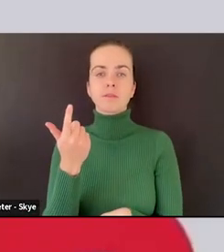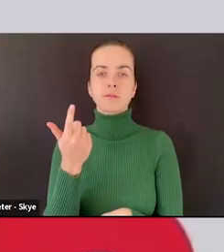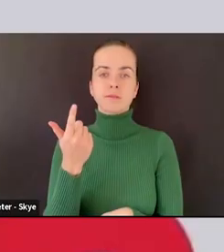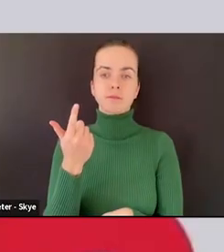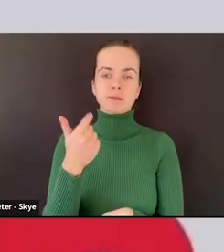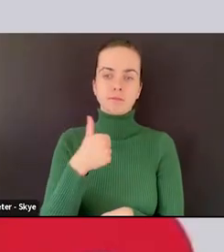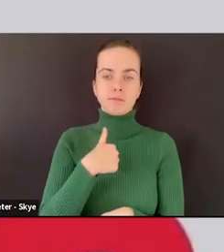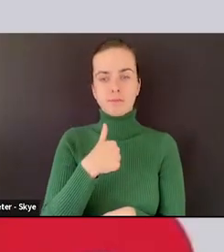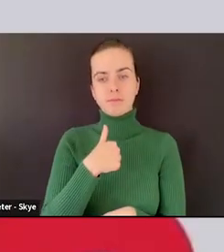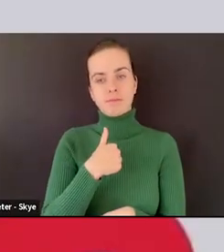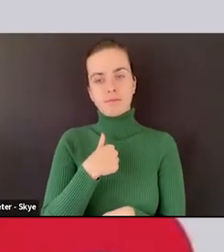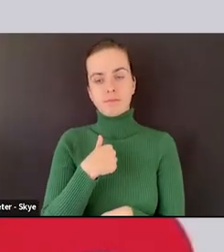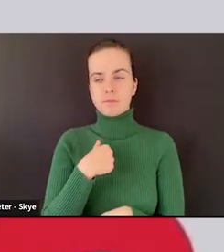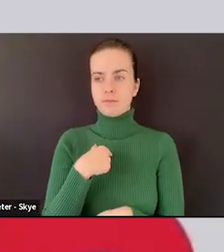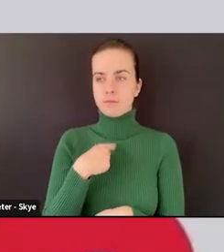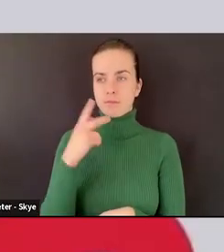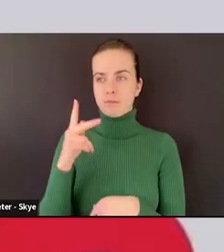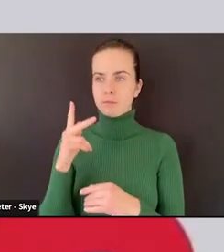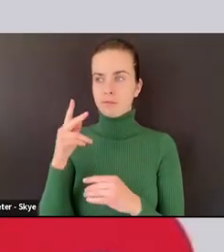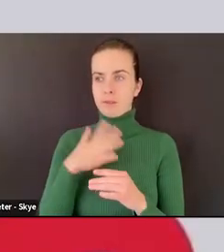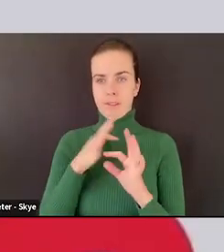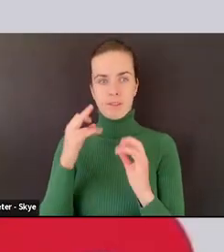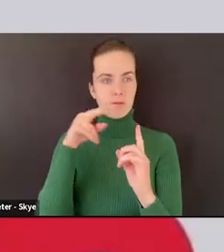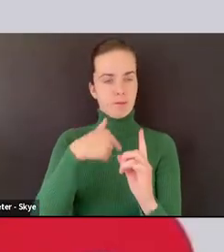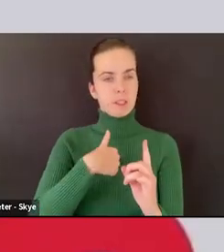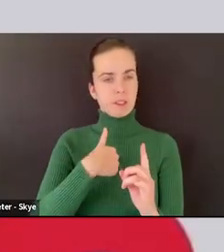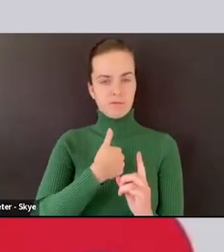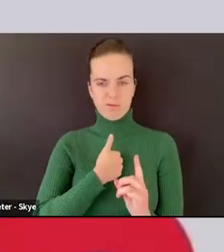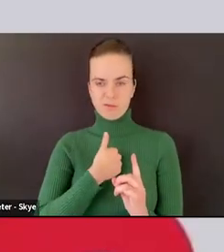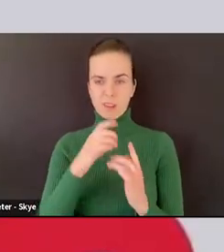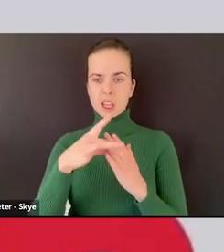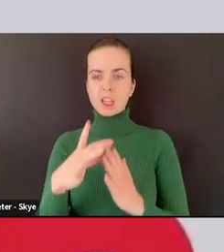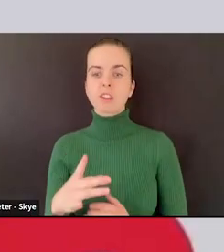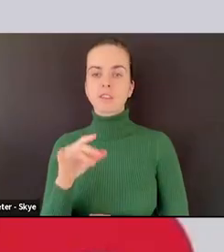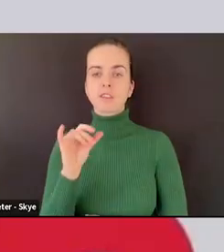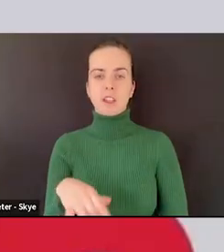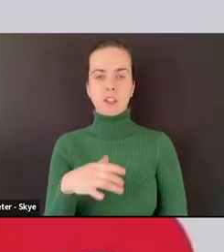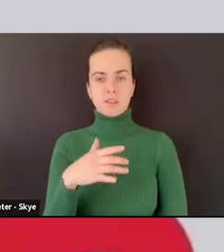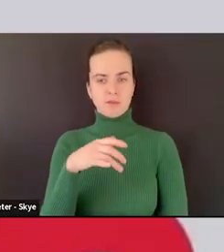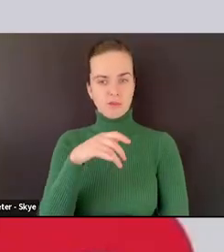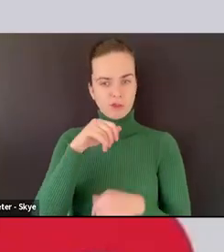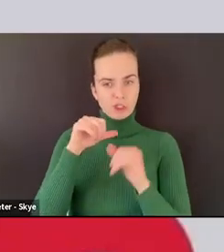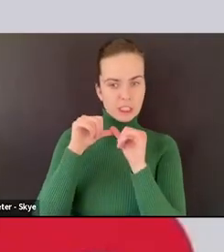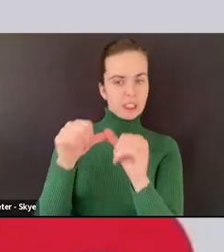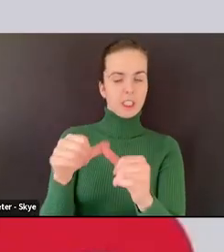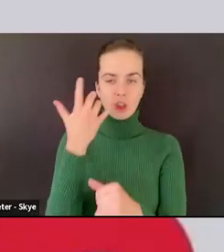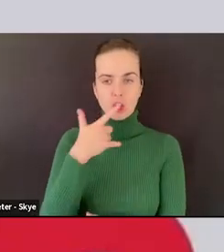been seen as a leader in my family, that that is what resilience looks like to me.